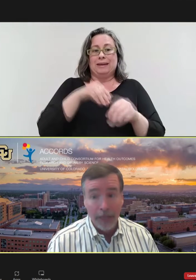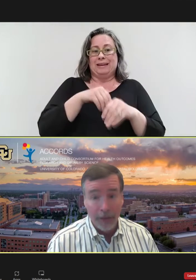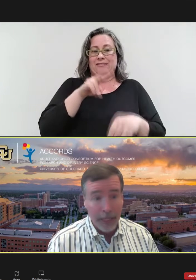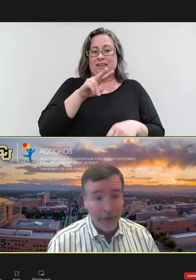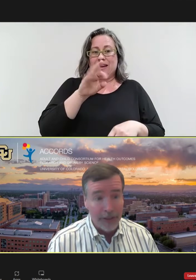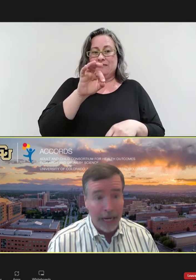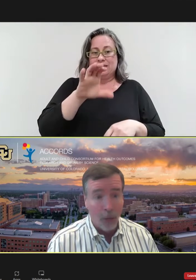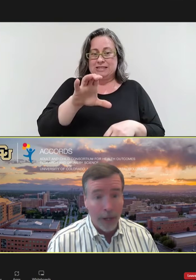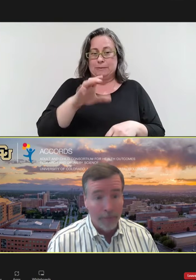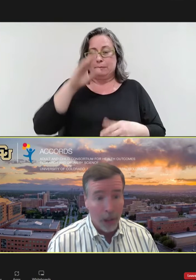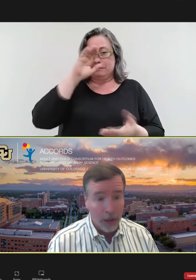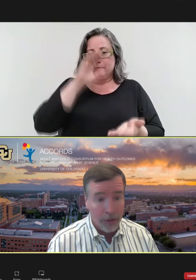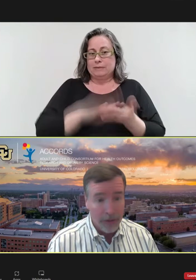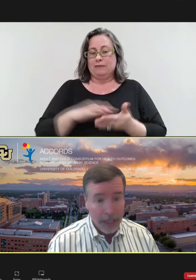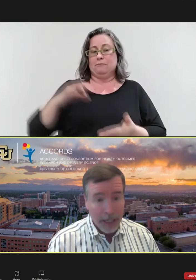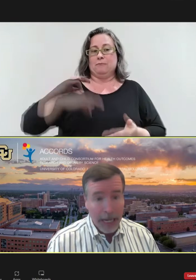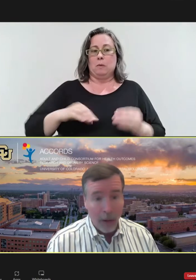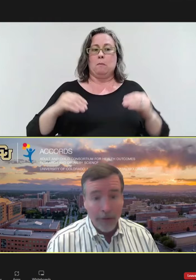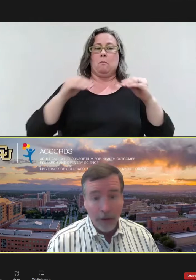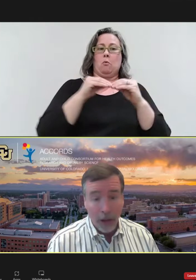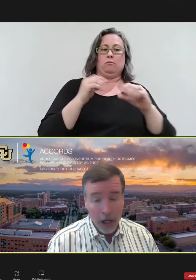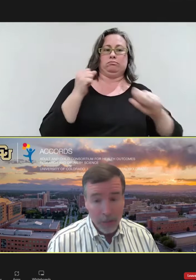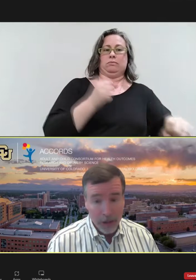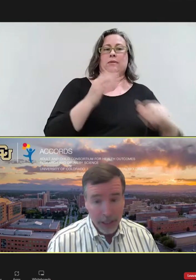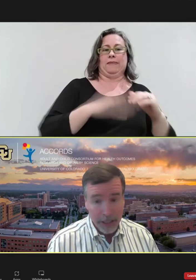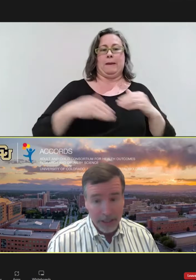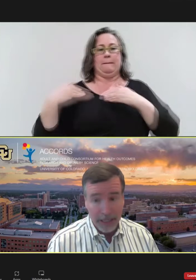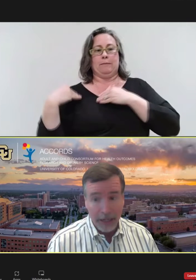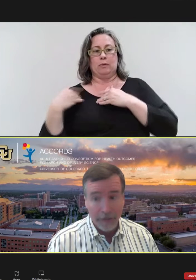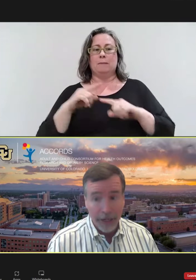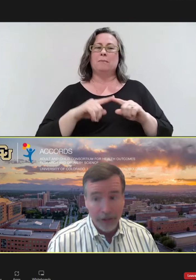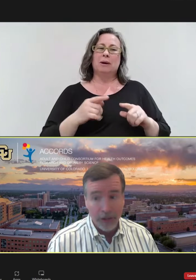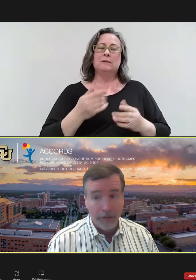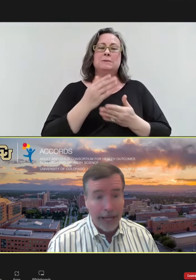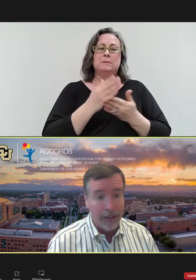the benefits outweigh the burdens. However, large percentages identify certain factors